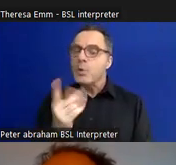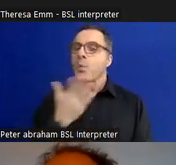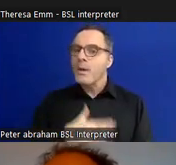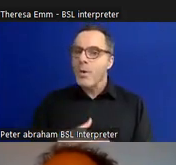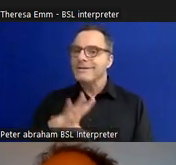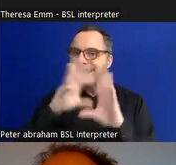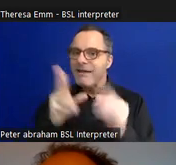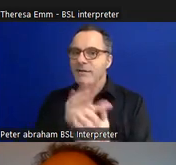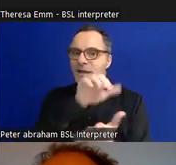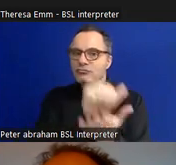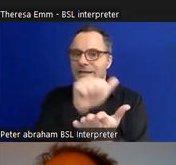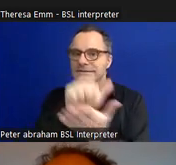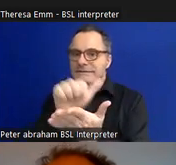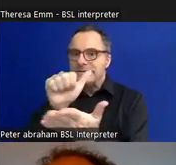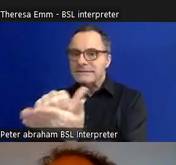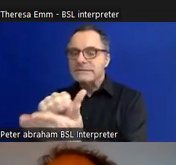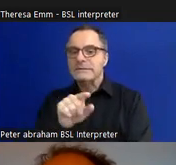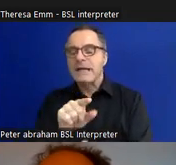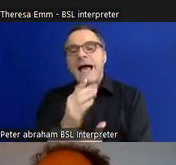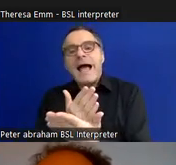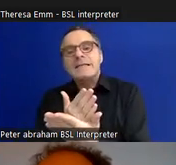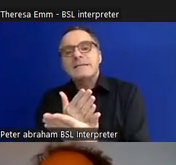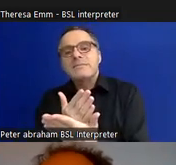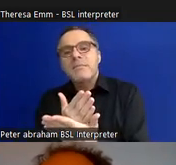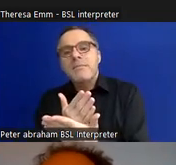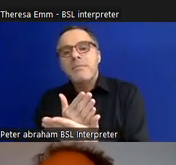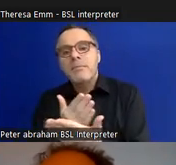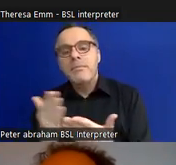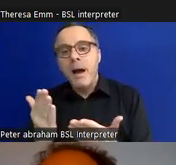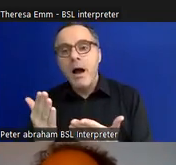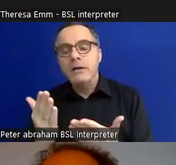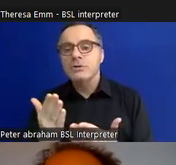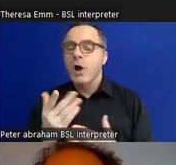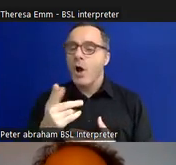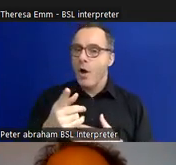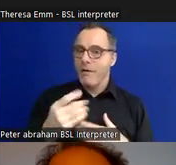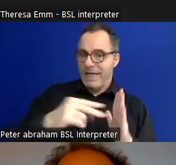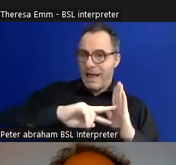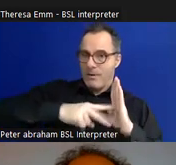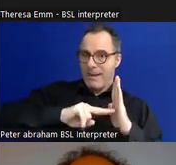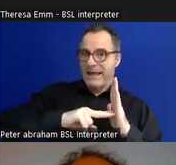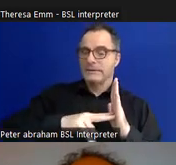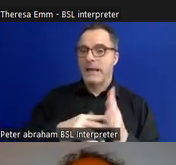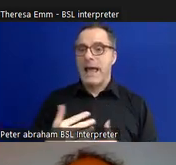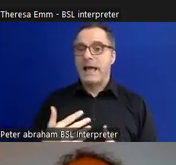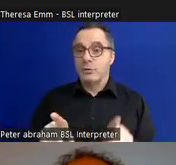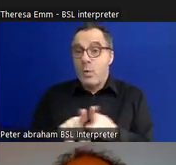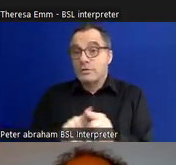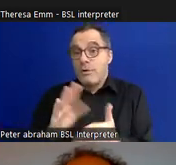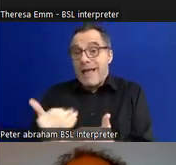our main galleries look as part of a 5 - 10 year plan, from now, to fundraise for that. So, every